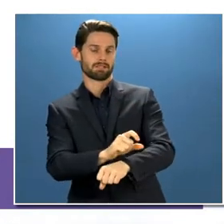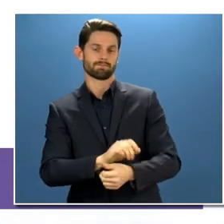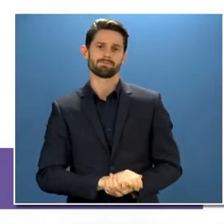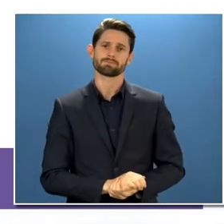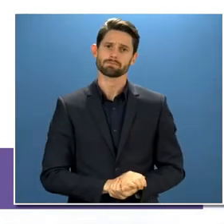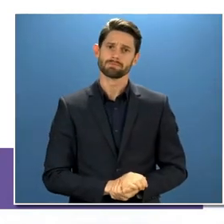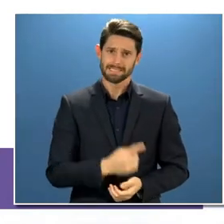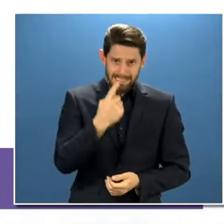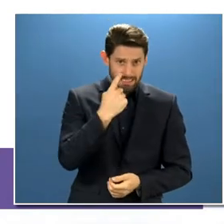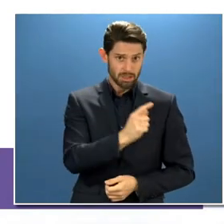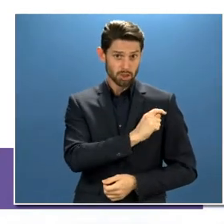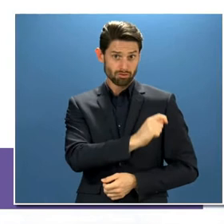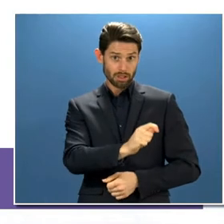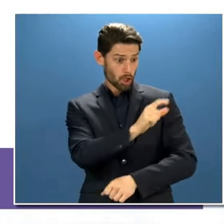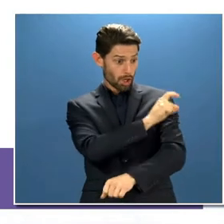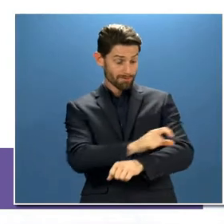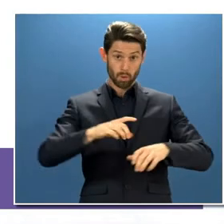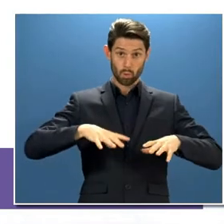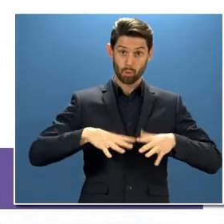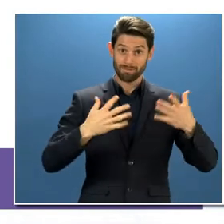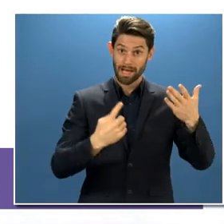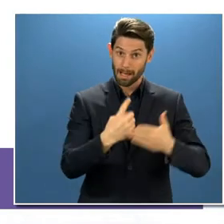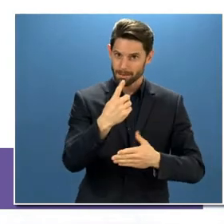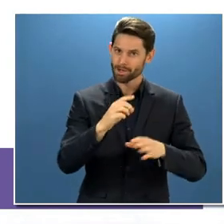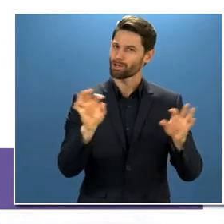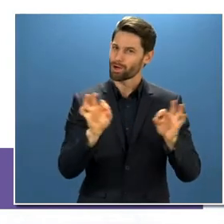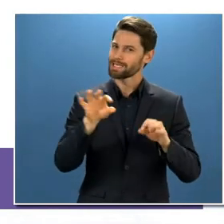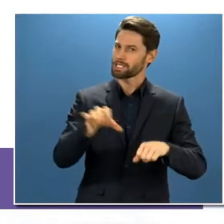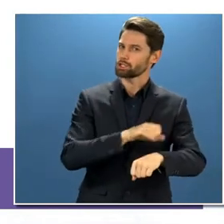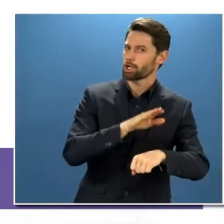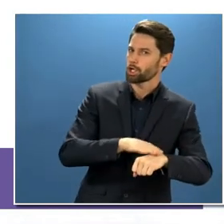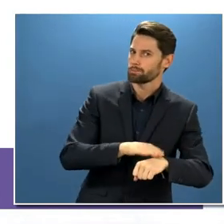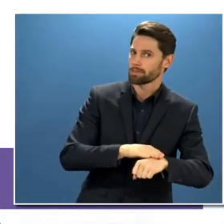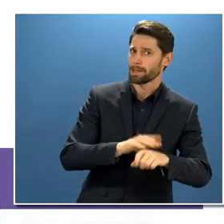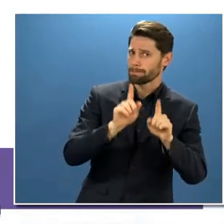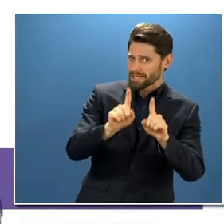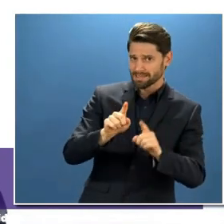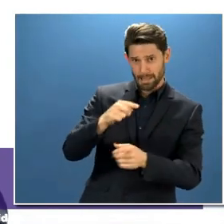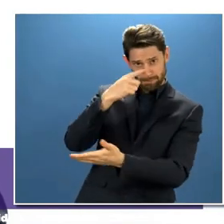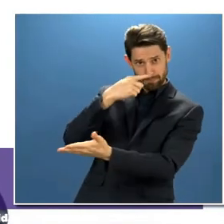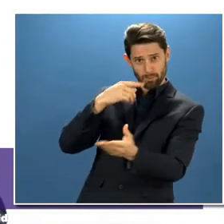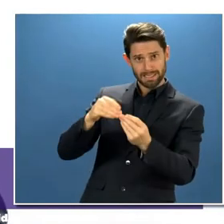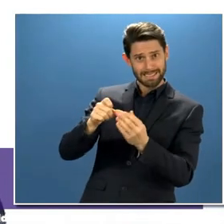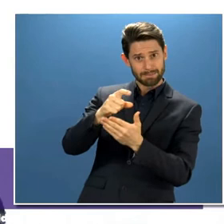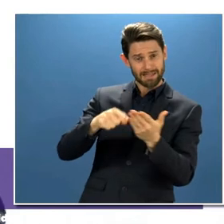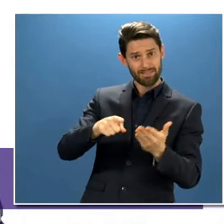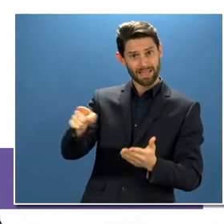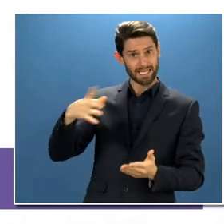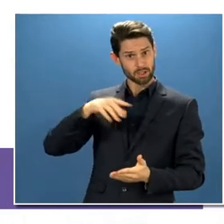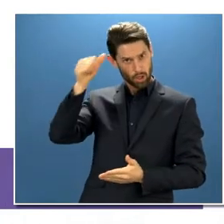But to have trust and confidence, I think people with disability need to be sure that they have fundamental rights which are respected